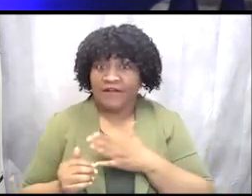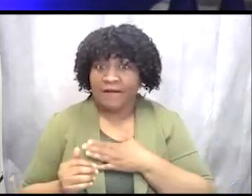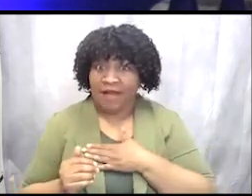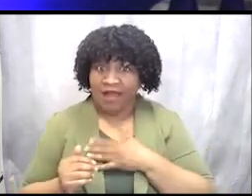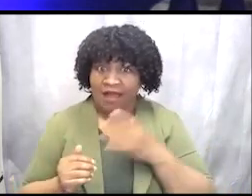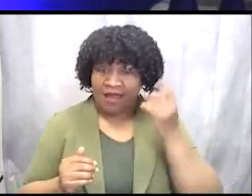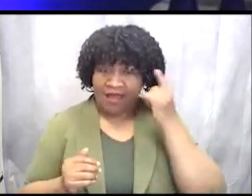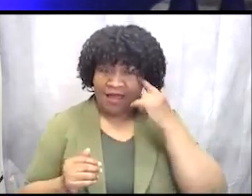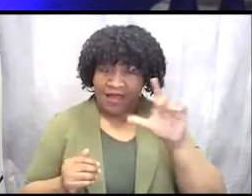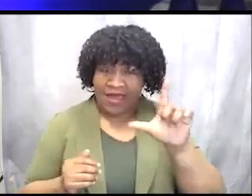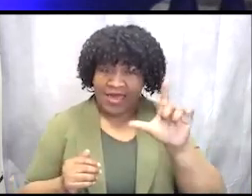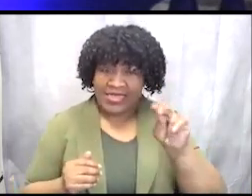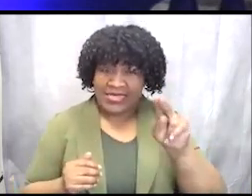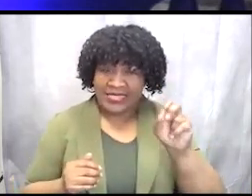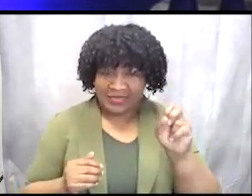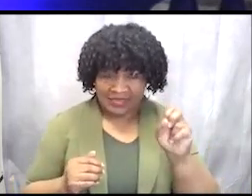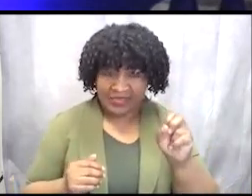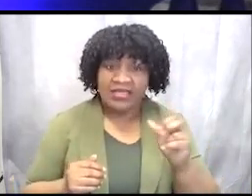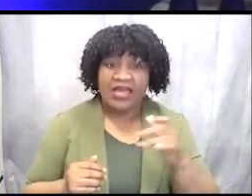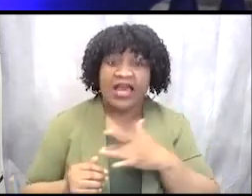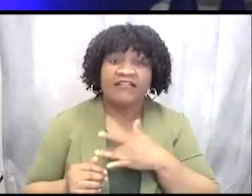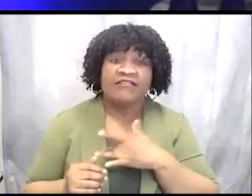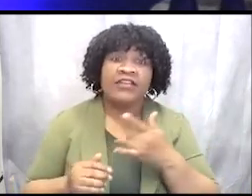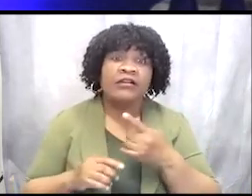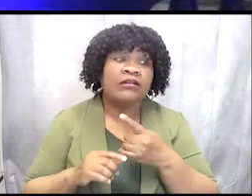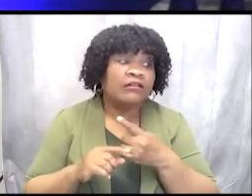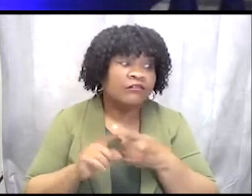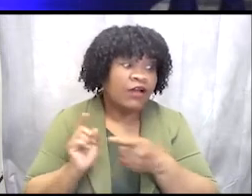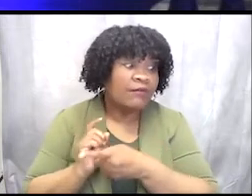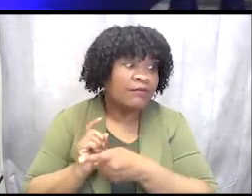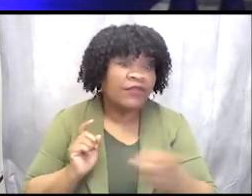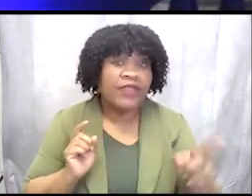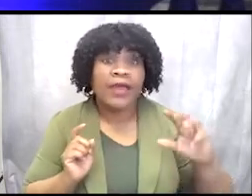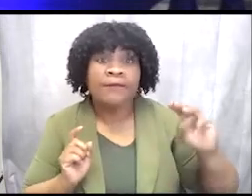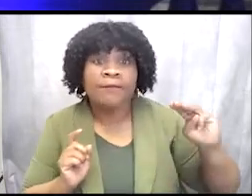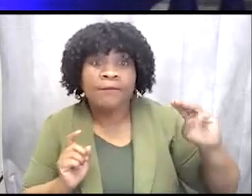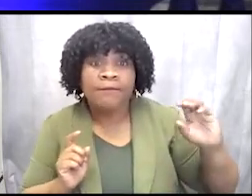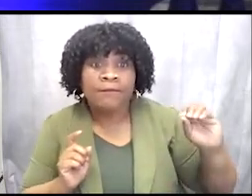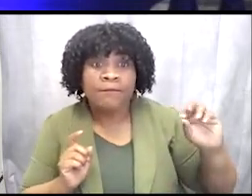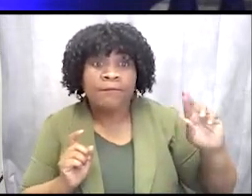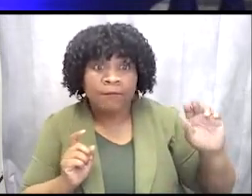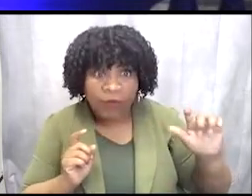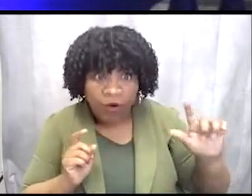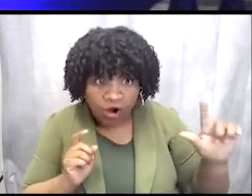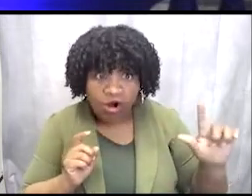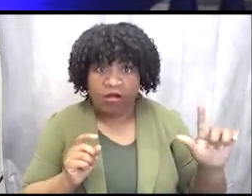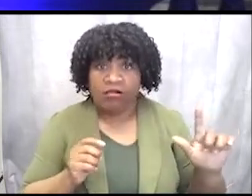is that beyond the moral obligation that I think we have as Americans is to ensure